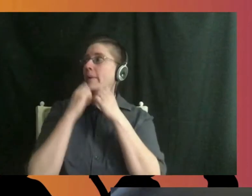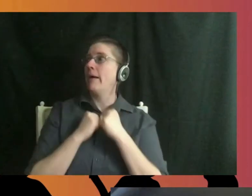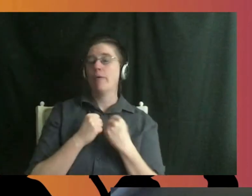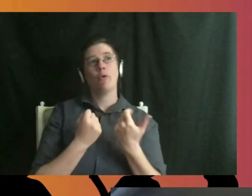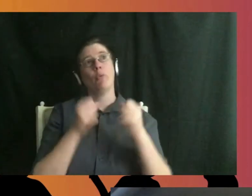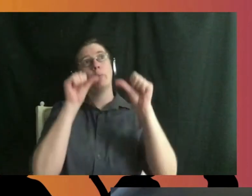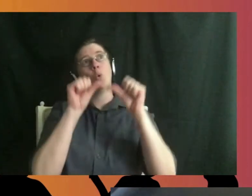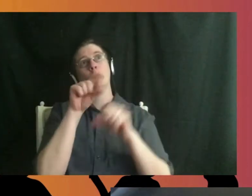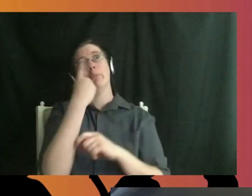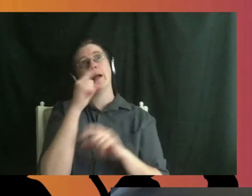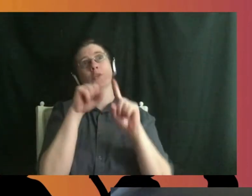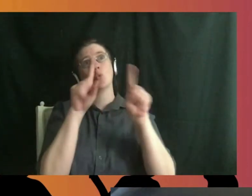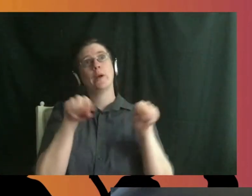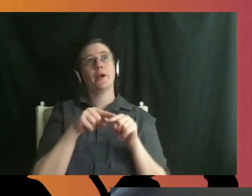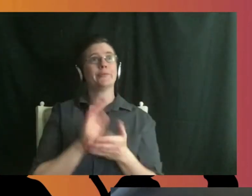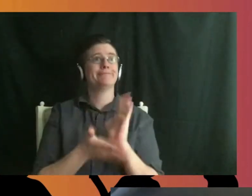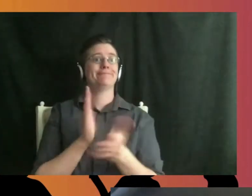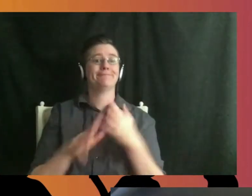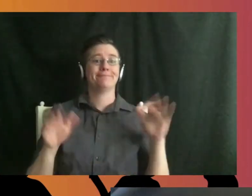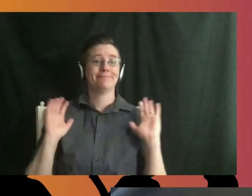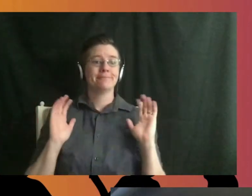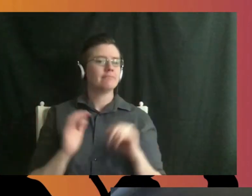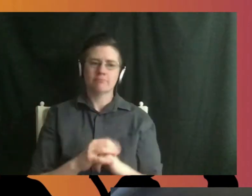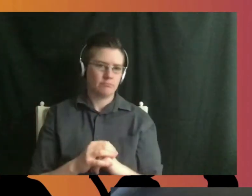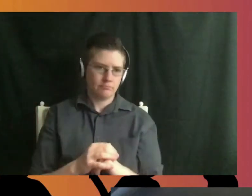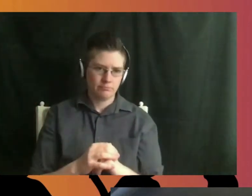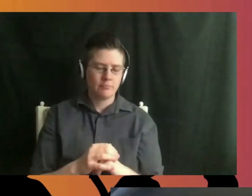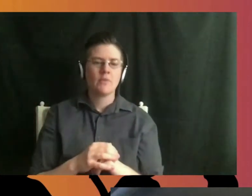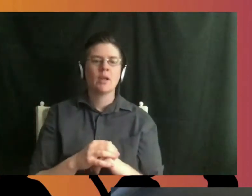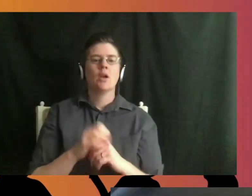uh you can't say that you believe that black lives matter but then you'll put a butt and then